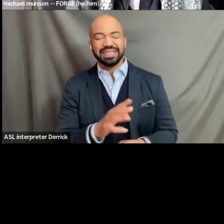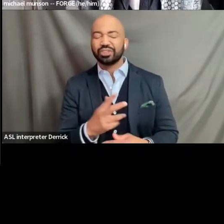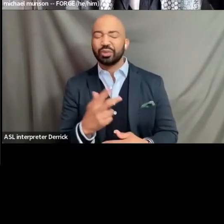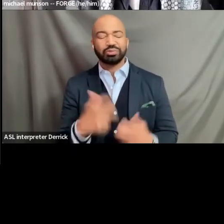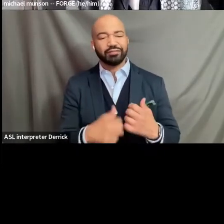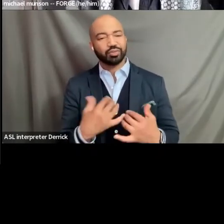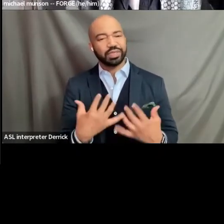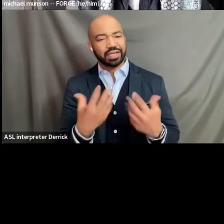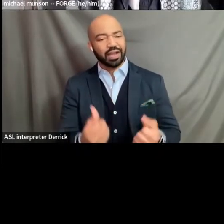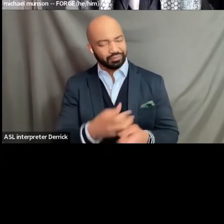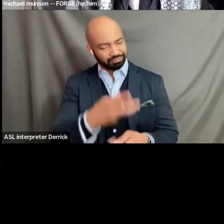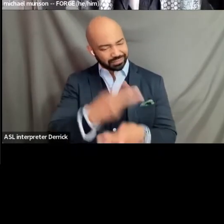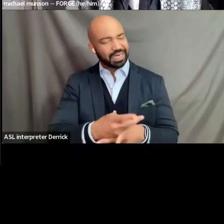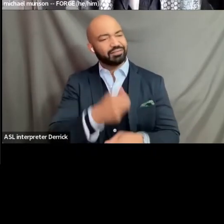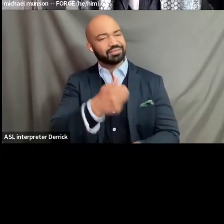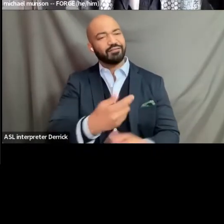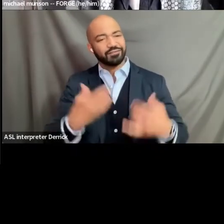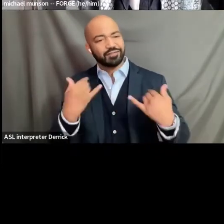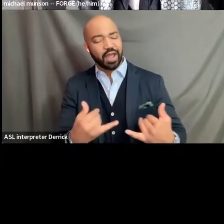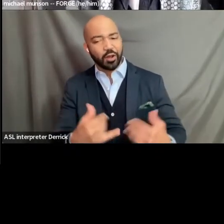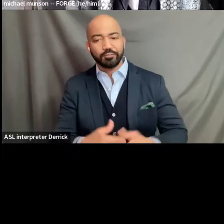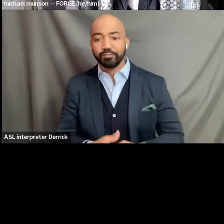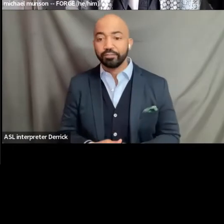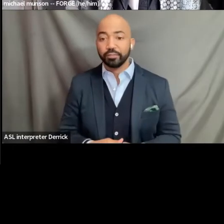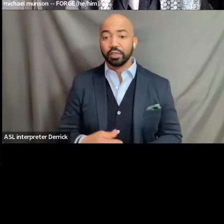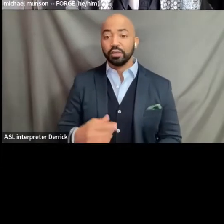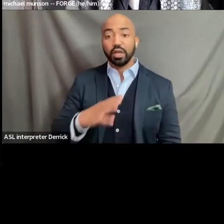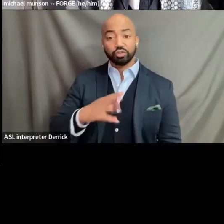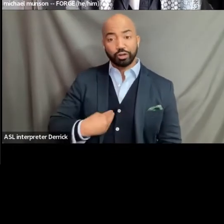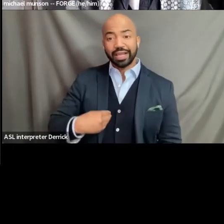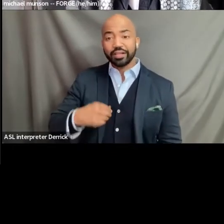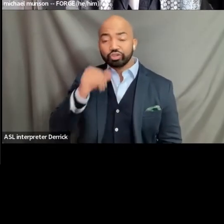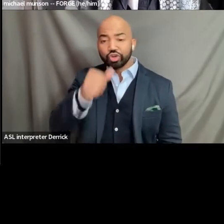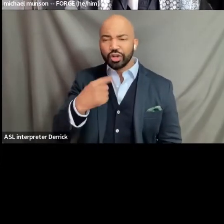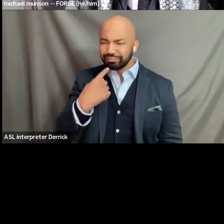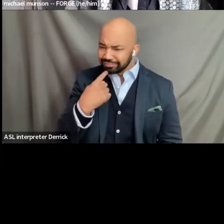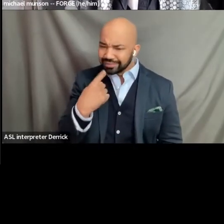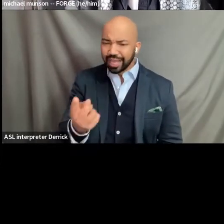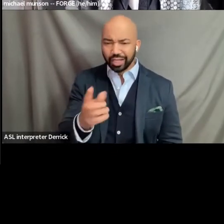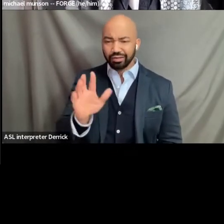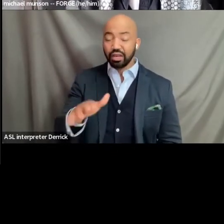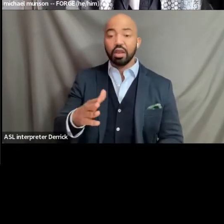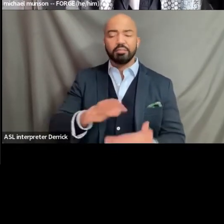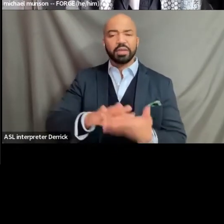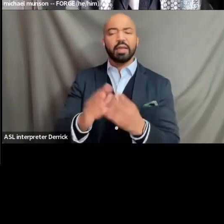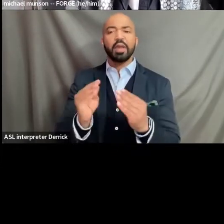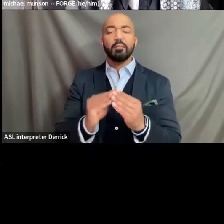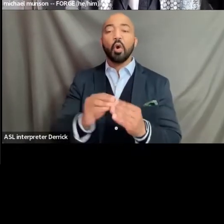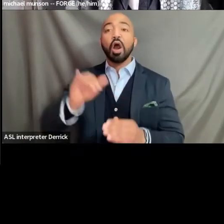I would tell a trans girl, a trans girl who's coming into herself, finding out she had HIV,